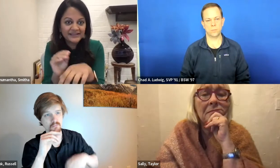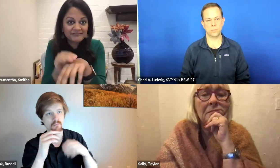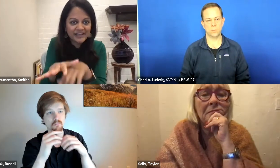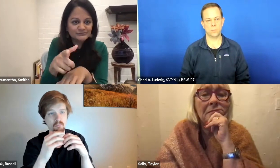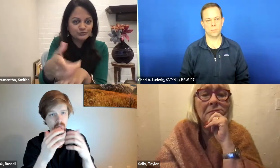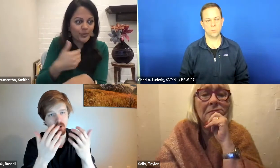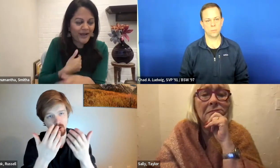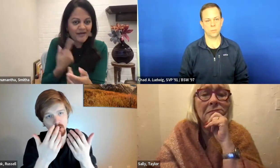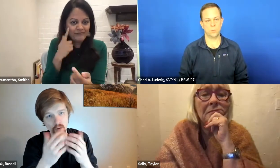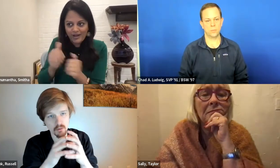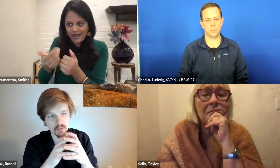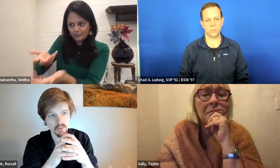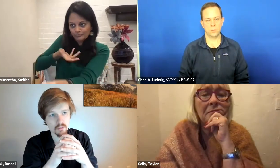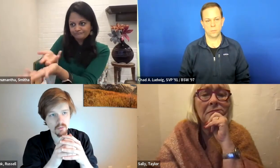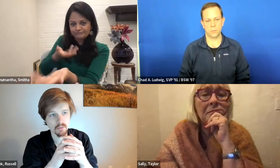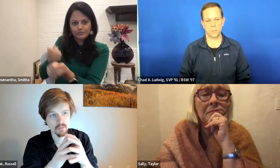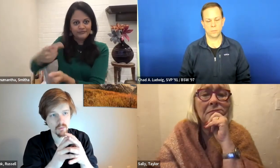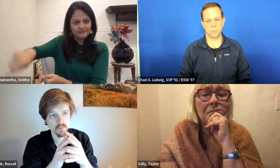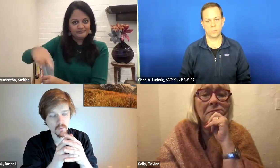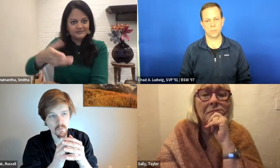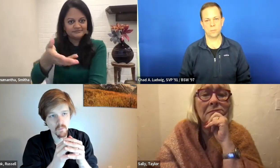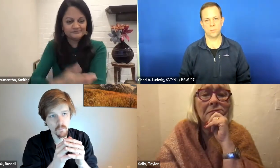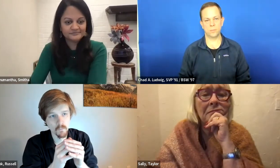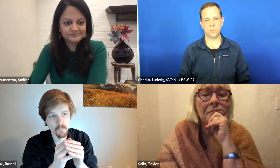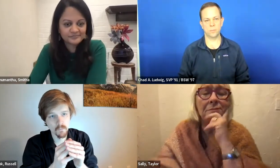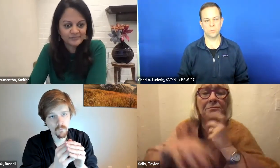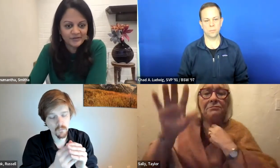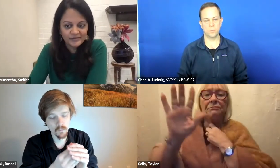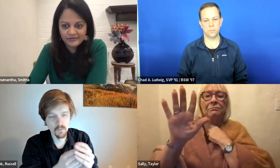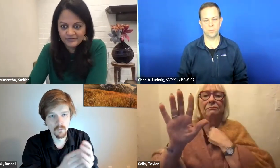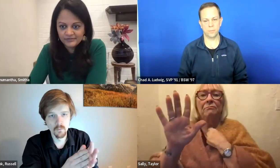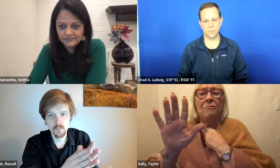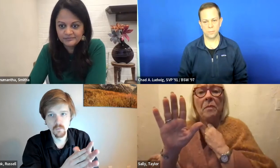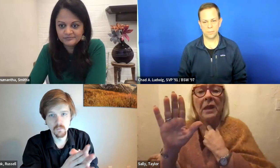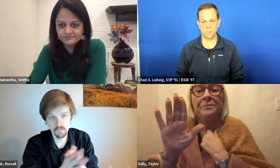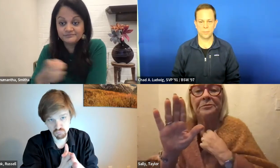with people with dementia? Do you have any advice that you'd like to share on how they could interact with us?